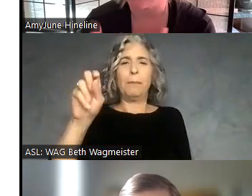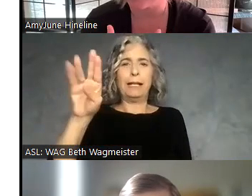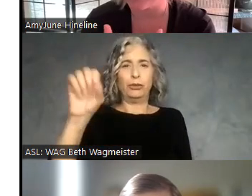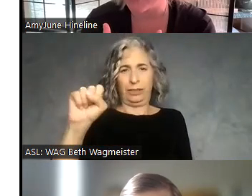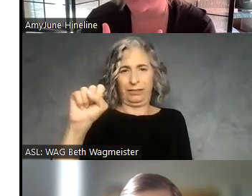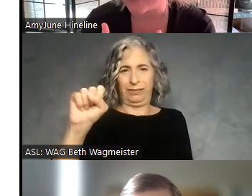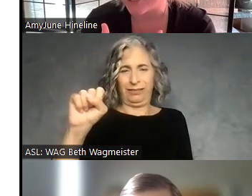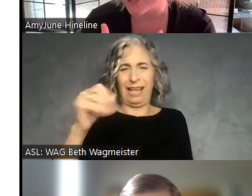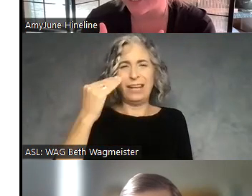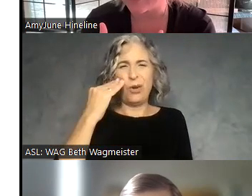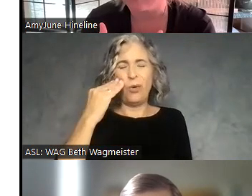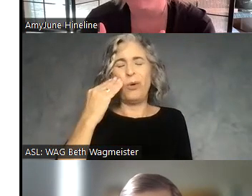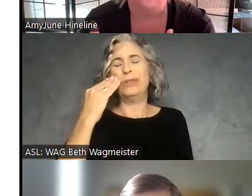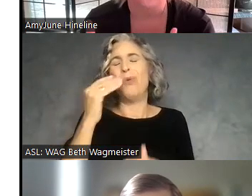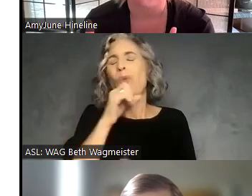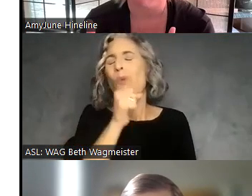in regards to accessibility? >>